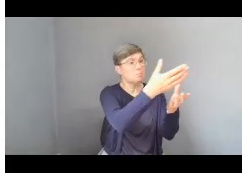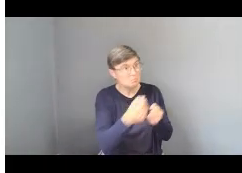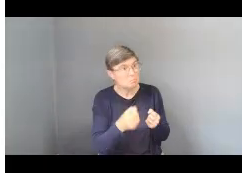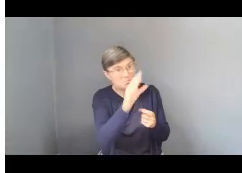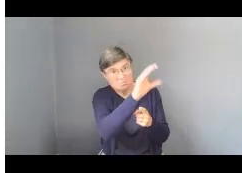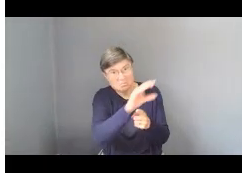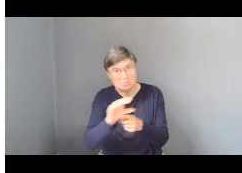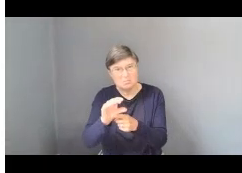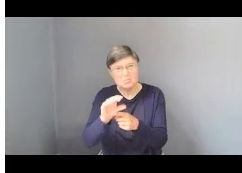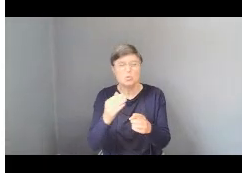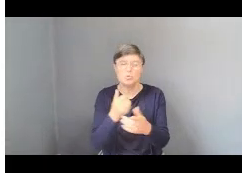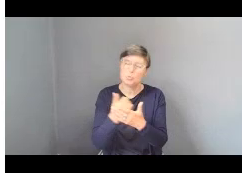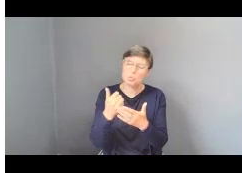An important note.